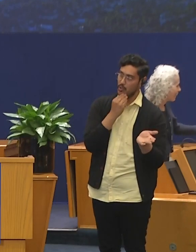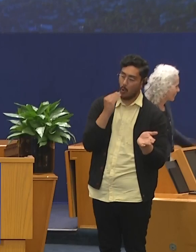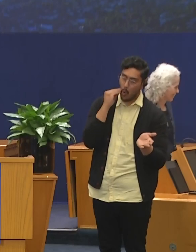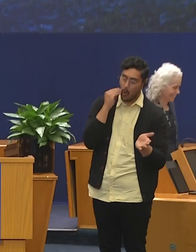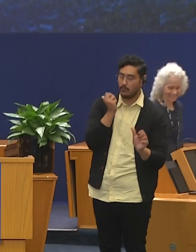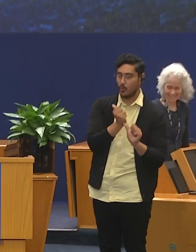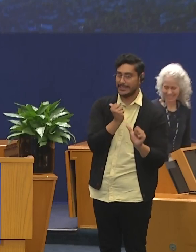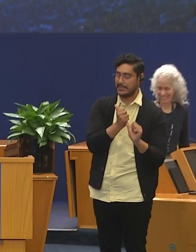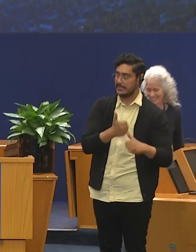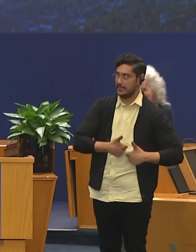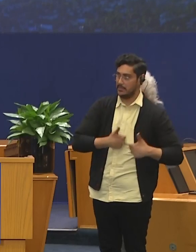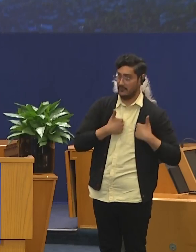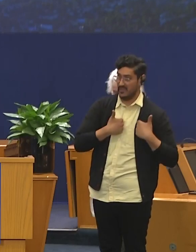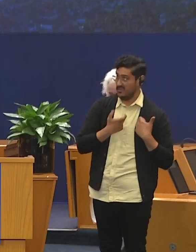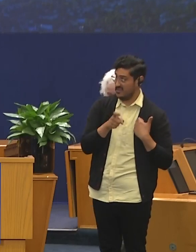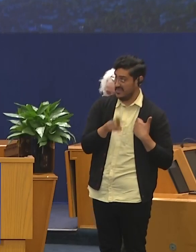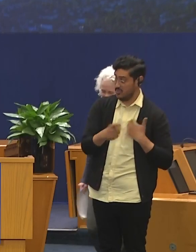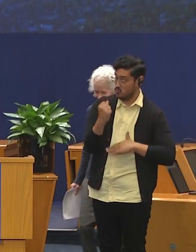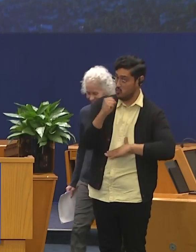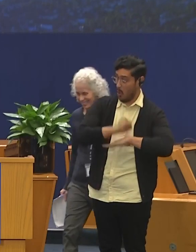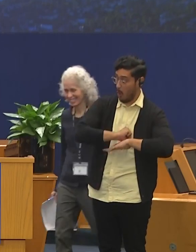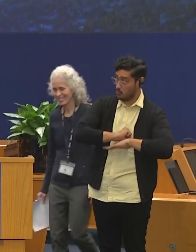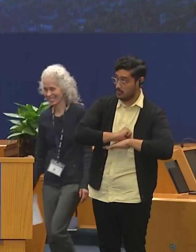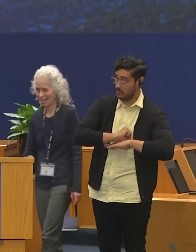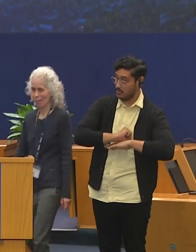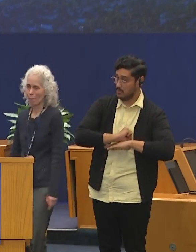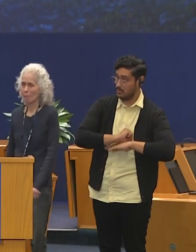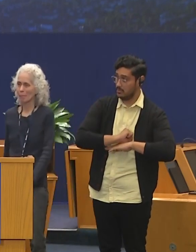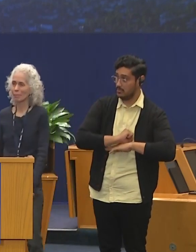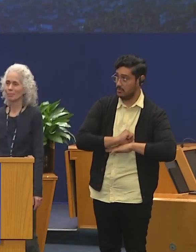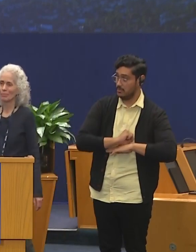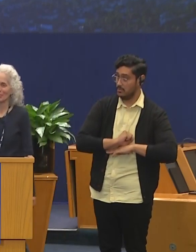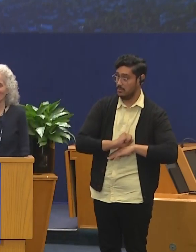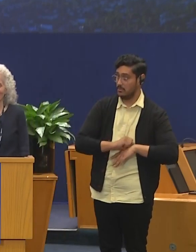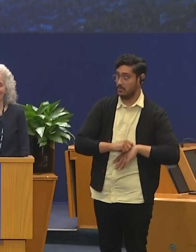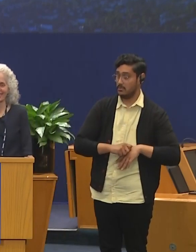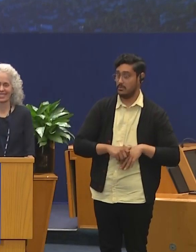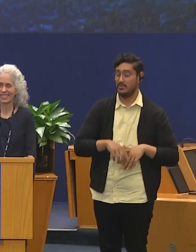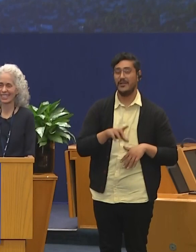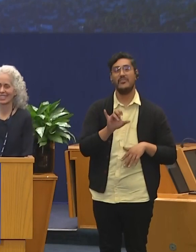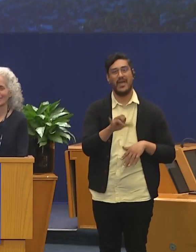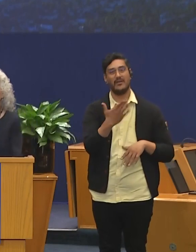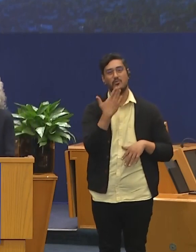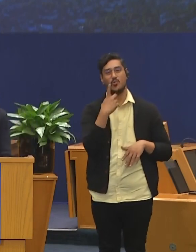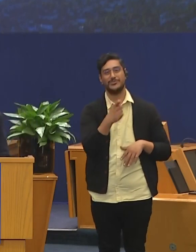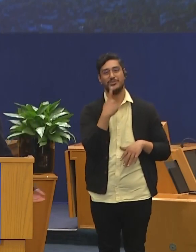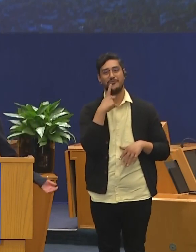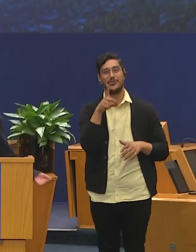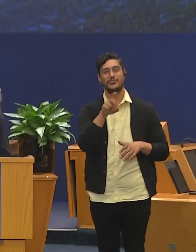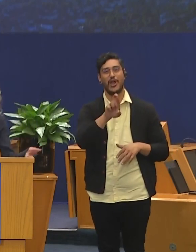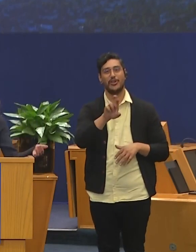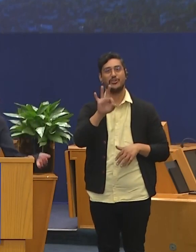HOMES AND OTHER ASSISTED CARES